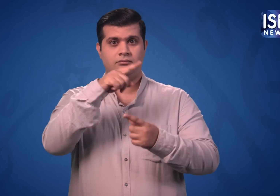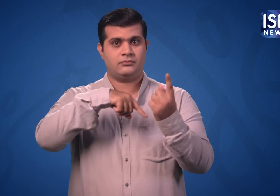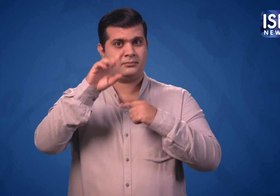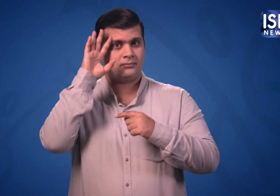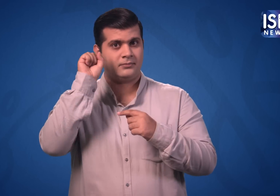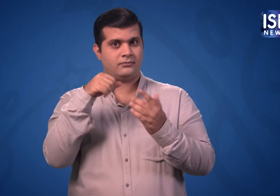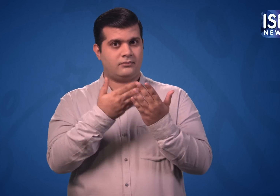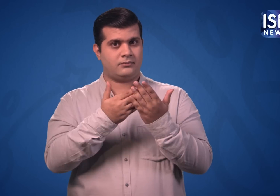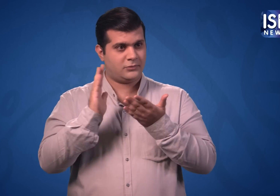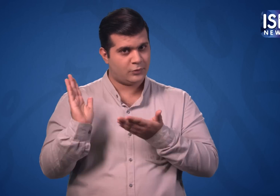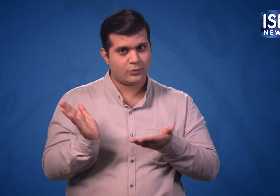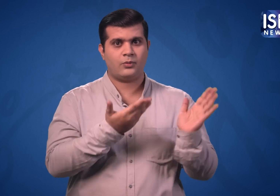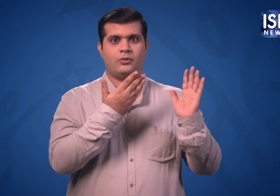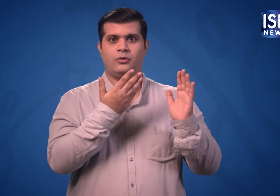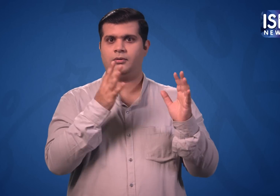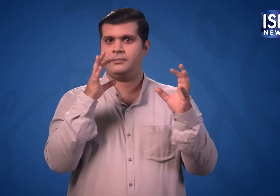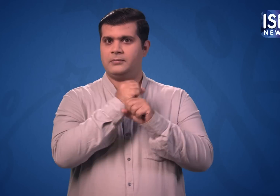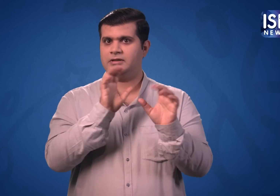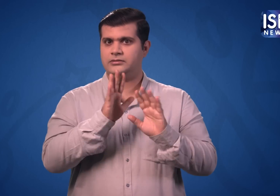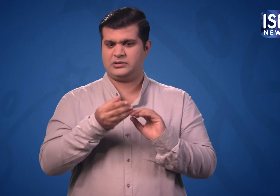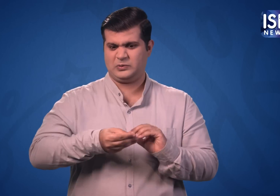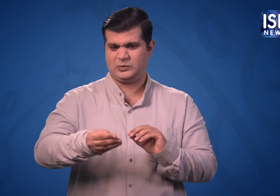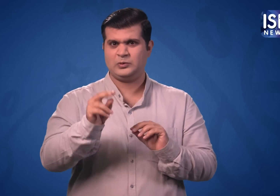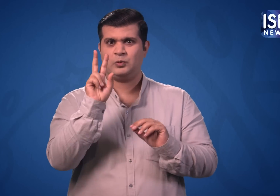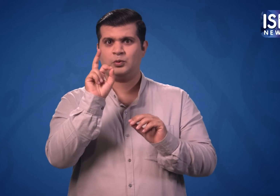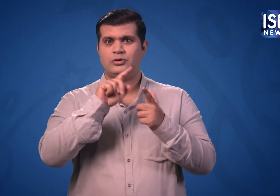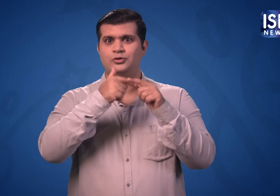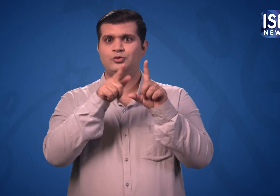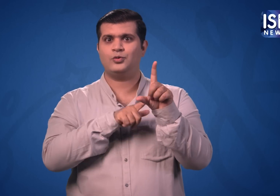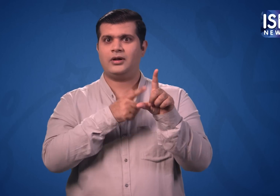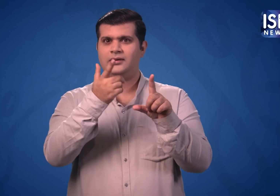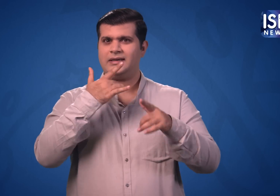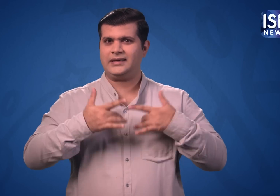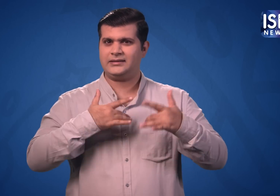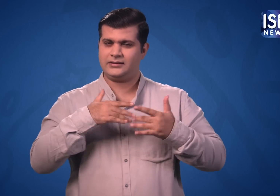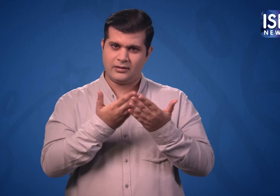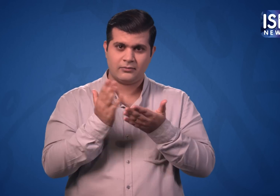Remember the course starts on 20th July 2022! Don't miss it! If you are interested, hurry and apply!